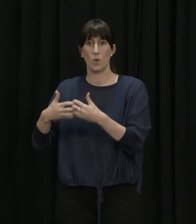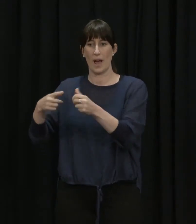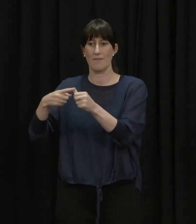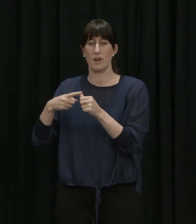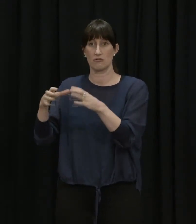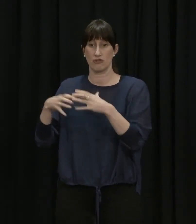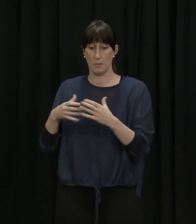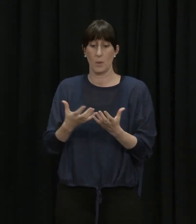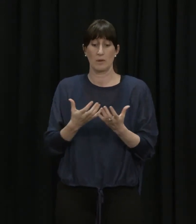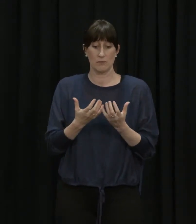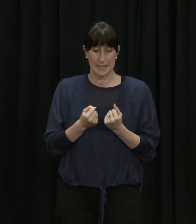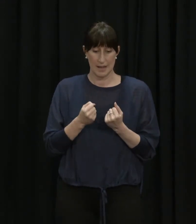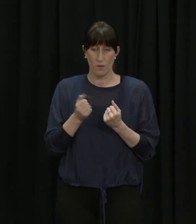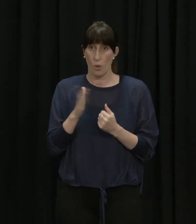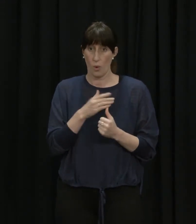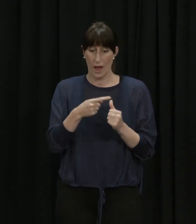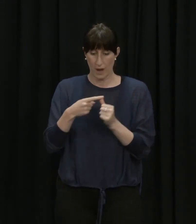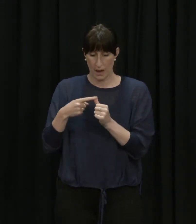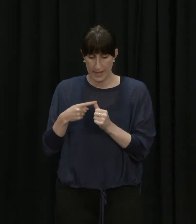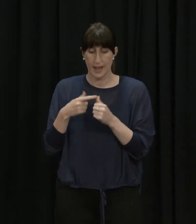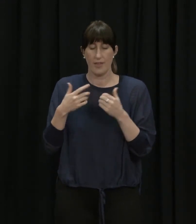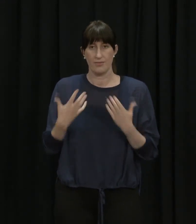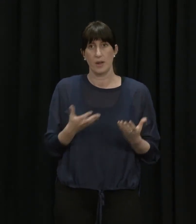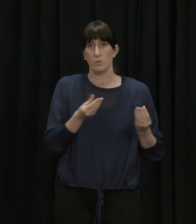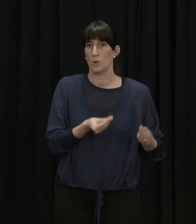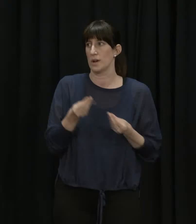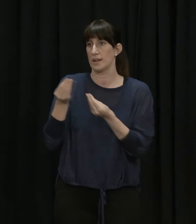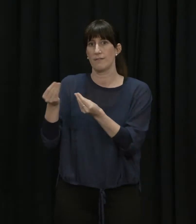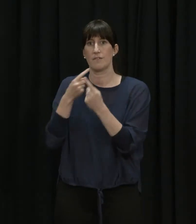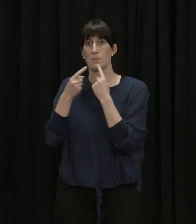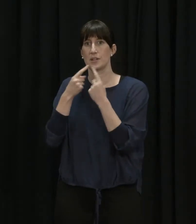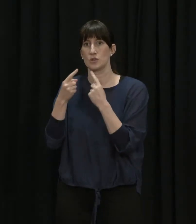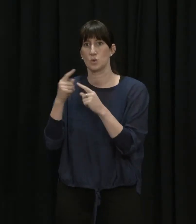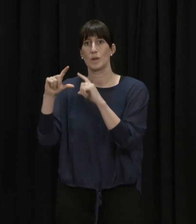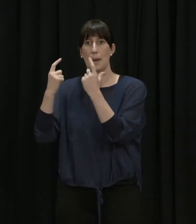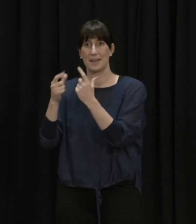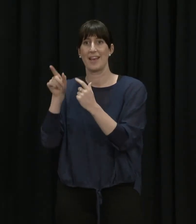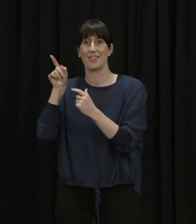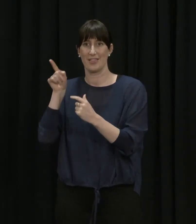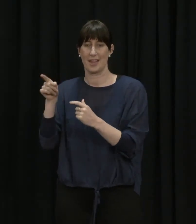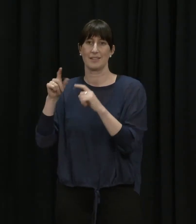advice from our CV technically of Pfizer group and then it